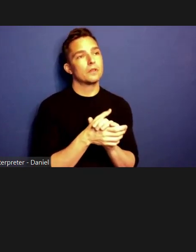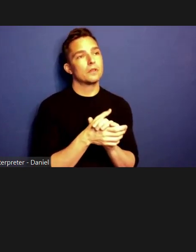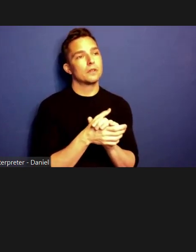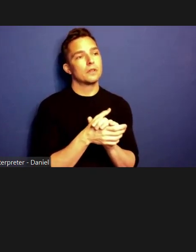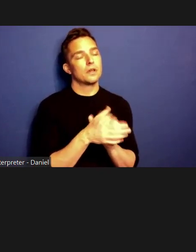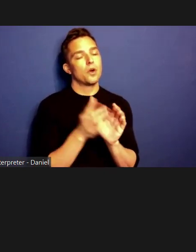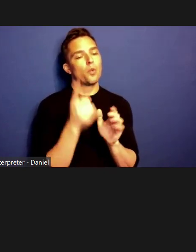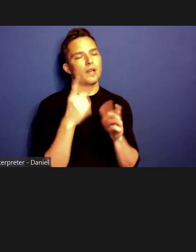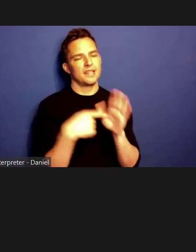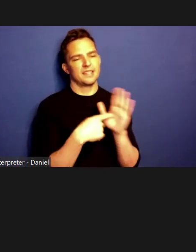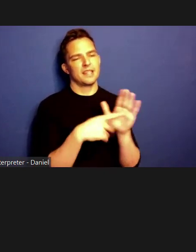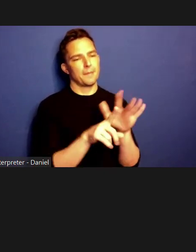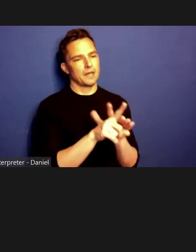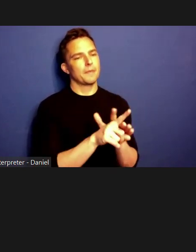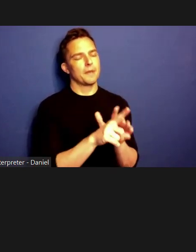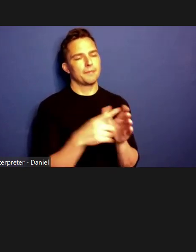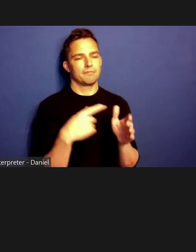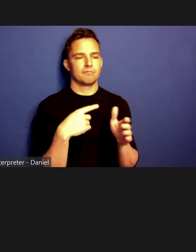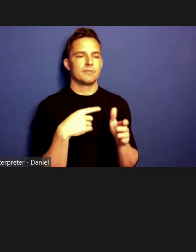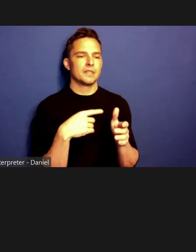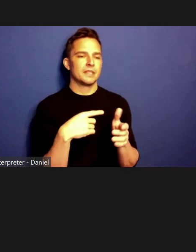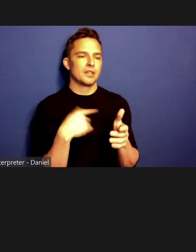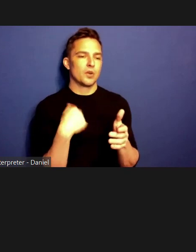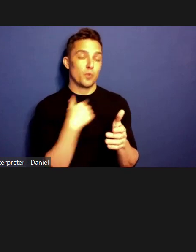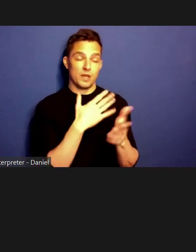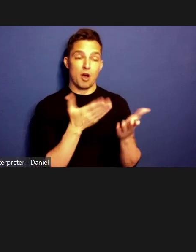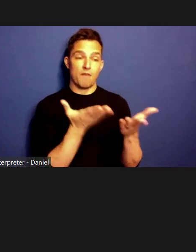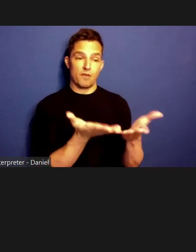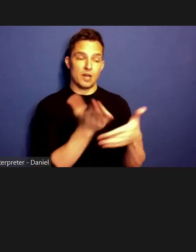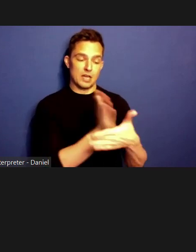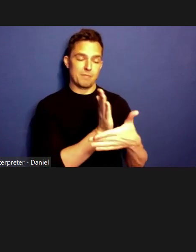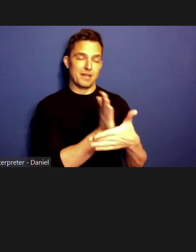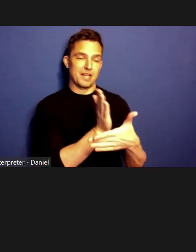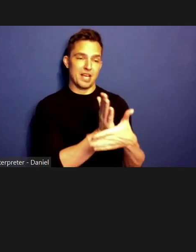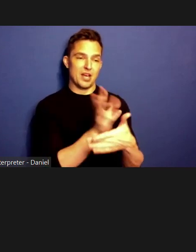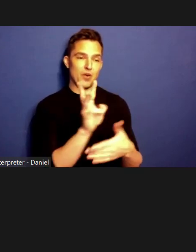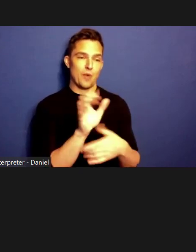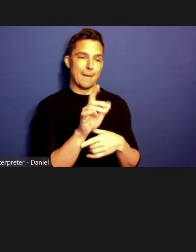We did it last week for freedom who are already screening.